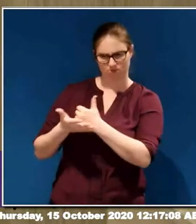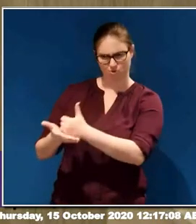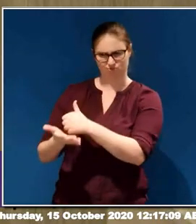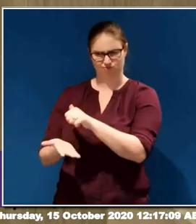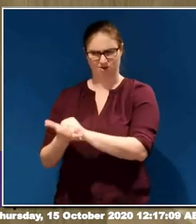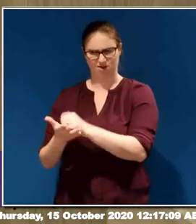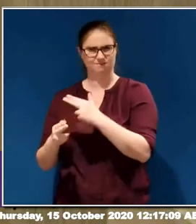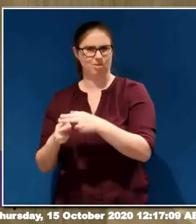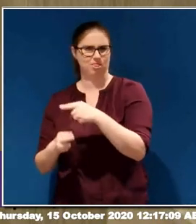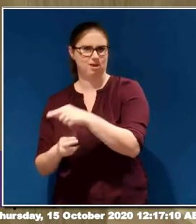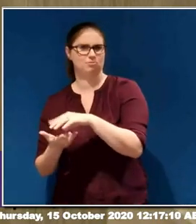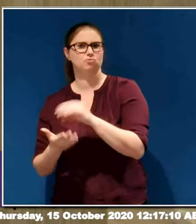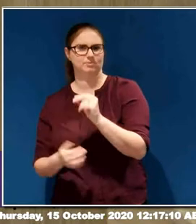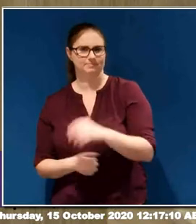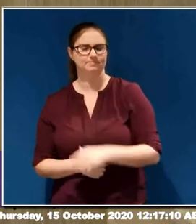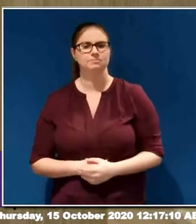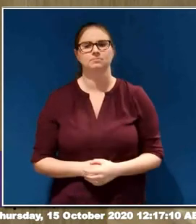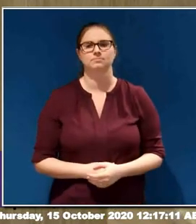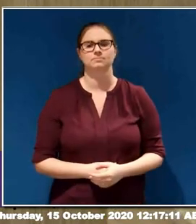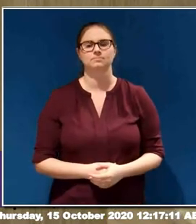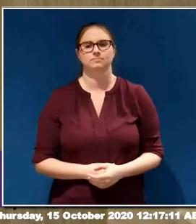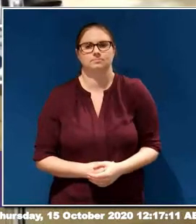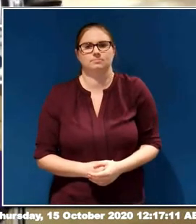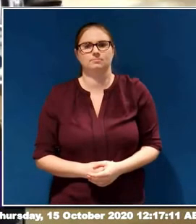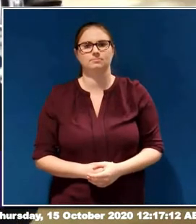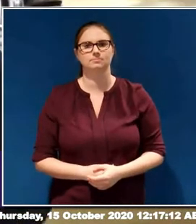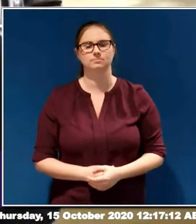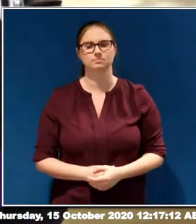To your understanding is that compulsory at both ends, that is,